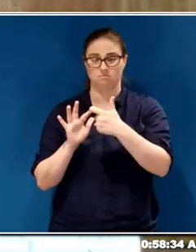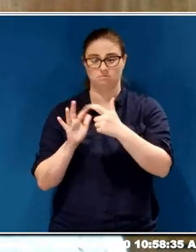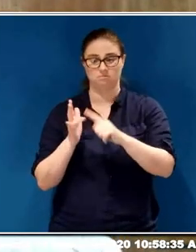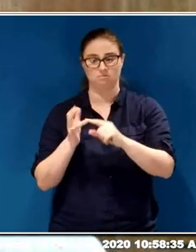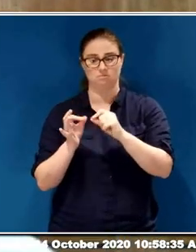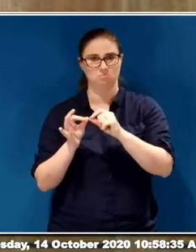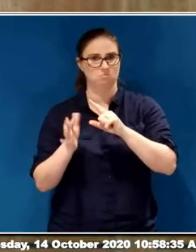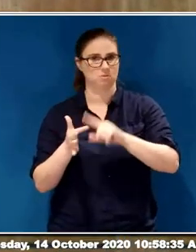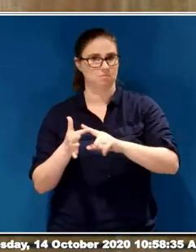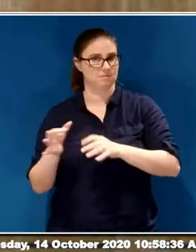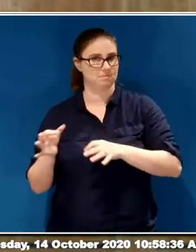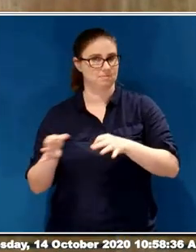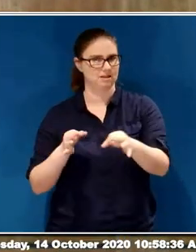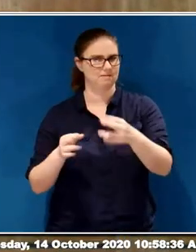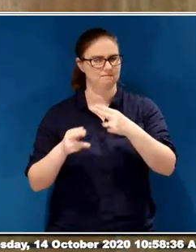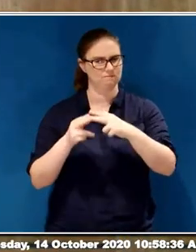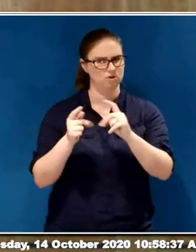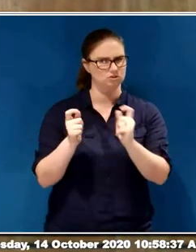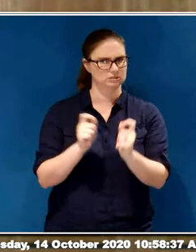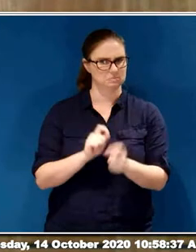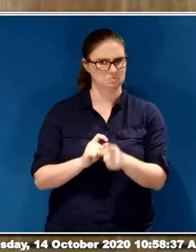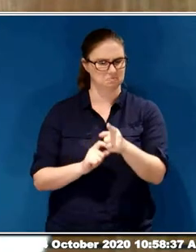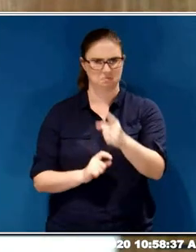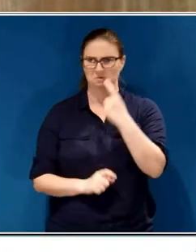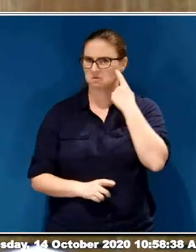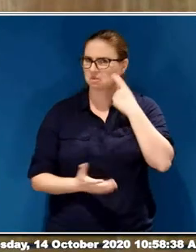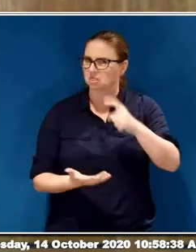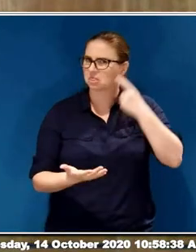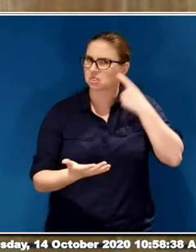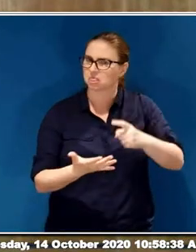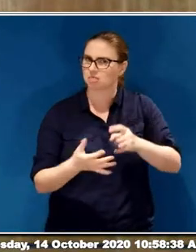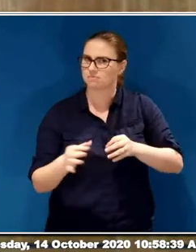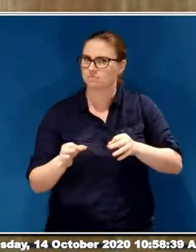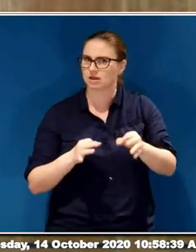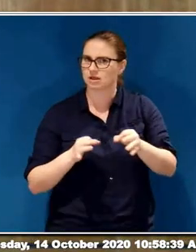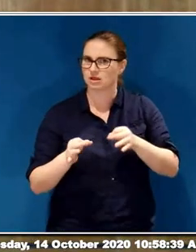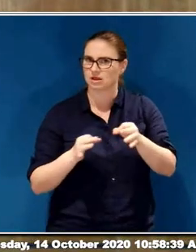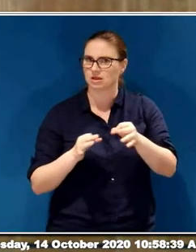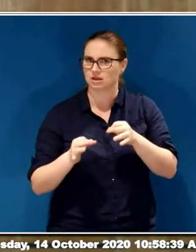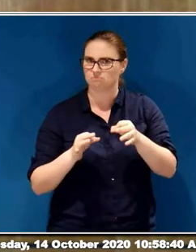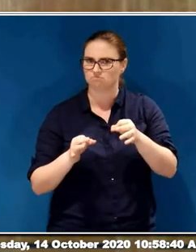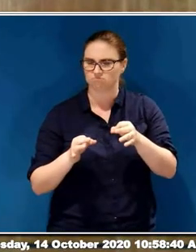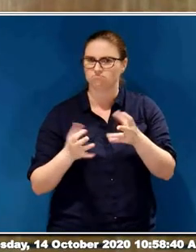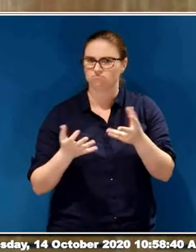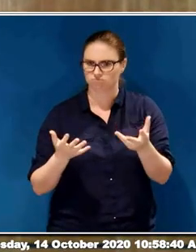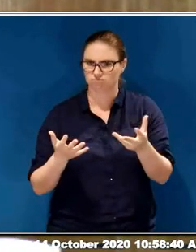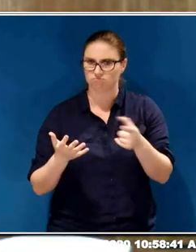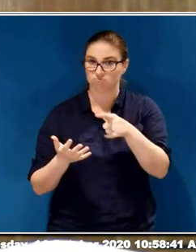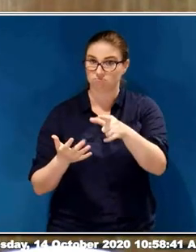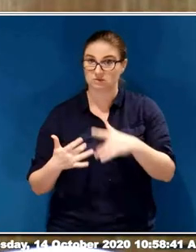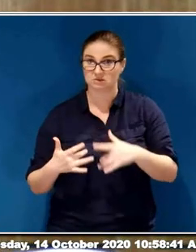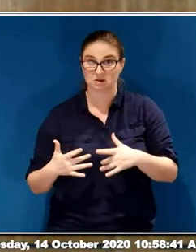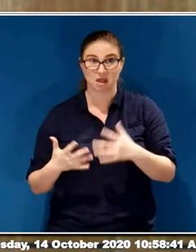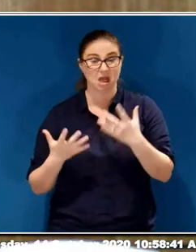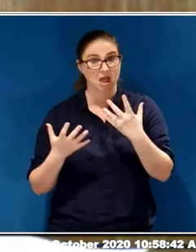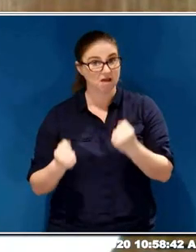Were there occasions where you considered School 2 was doing a good job in implementing his plan?